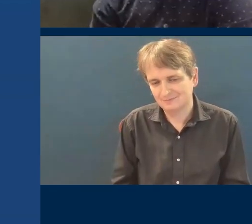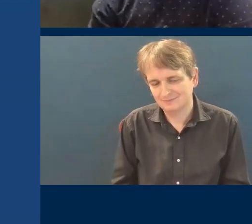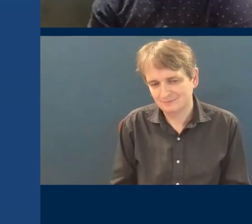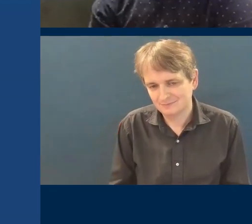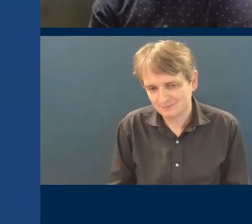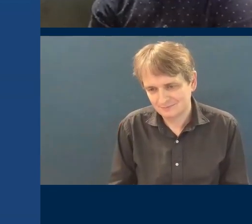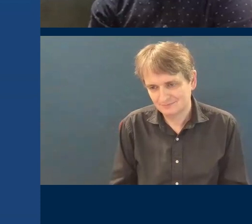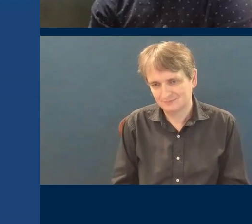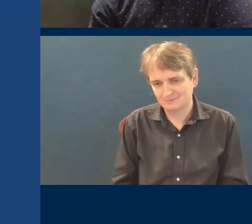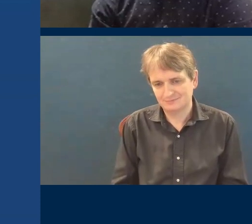choice for themselves.